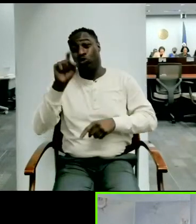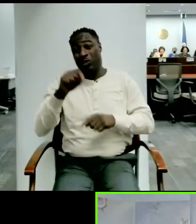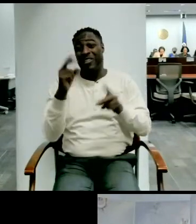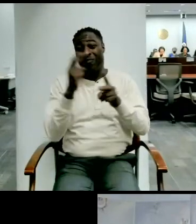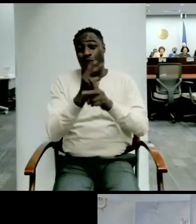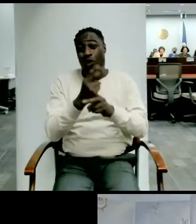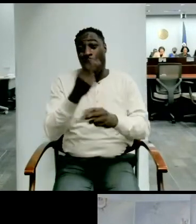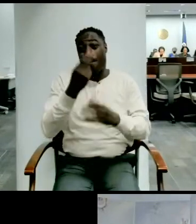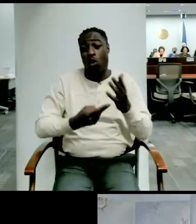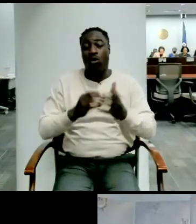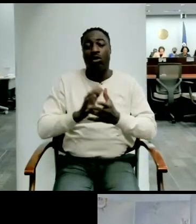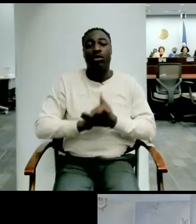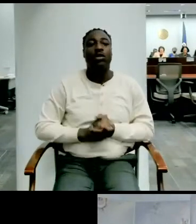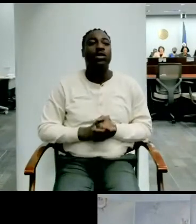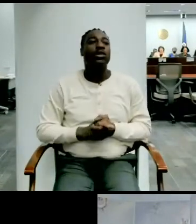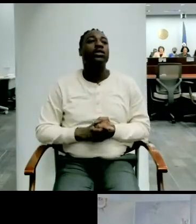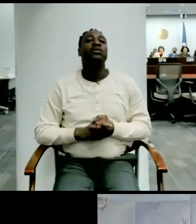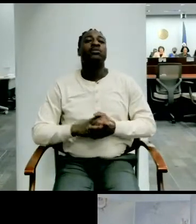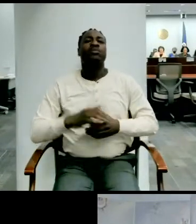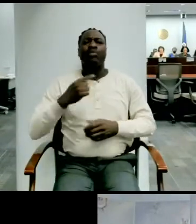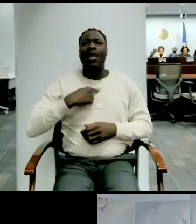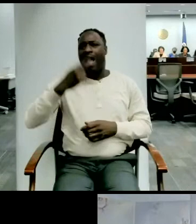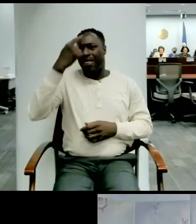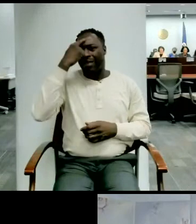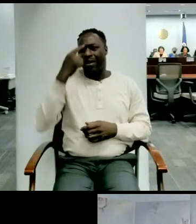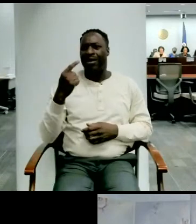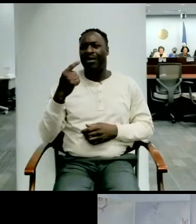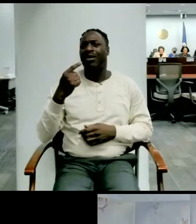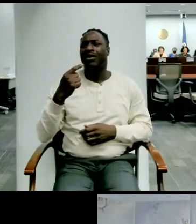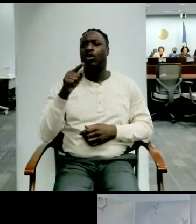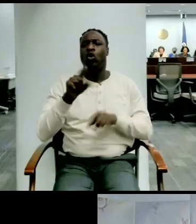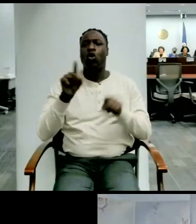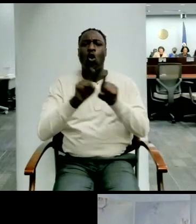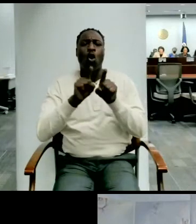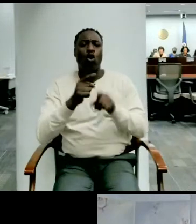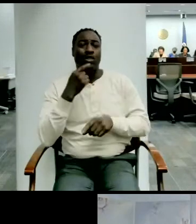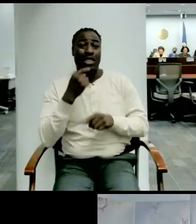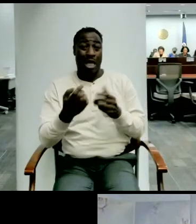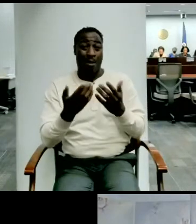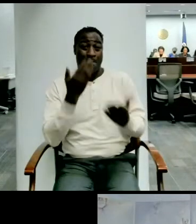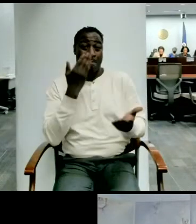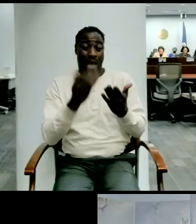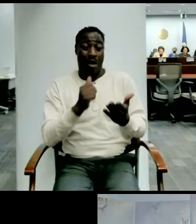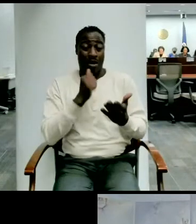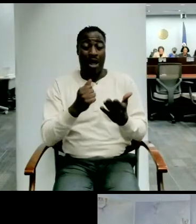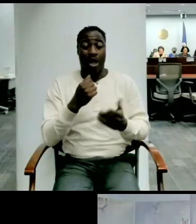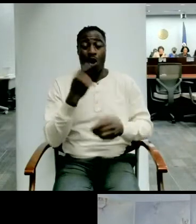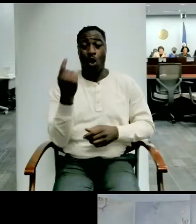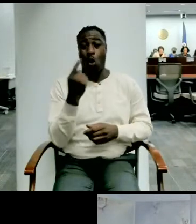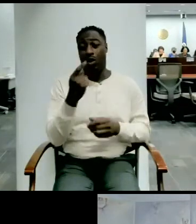Could I also ask you, I think you said that um maybe not just in had the context of harassment,